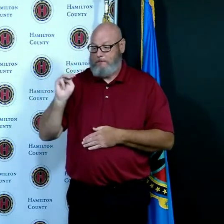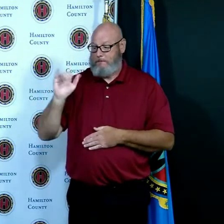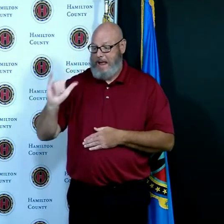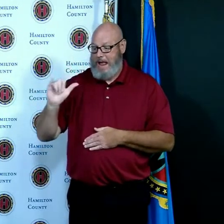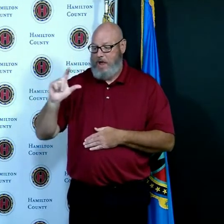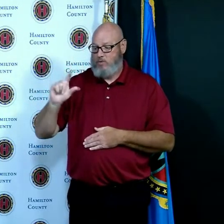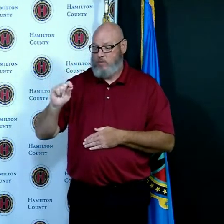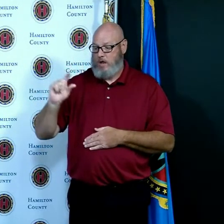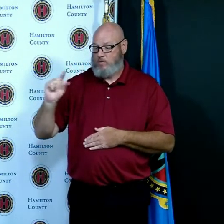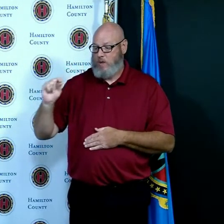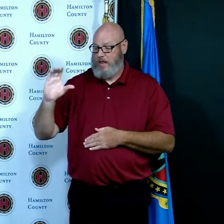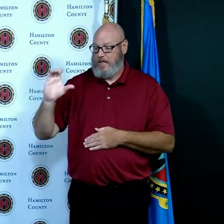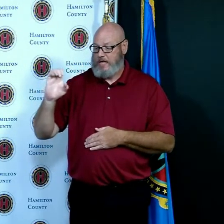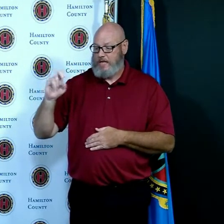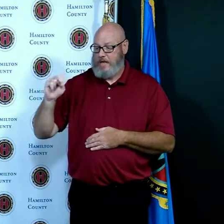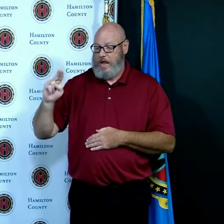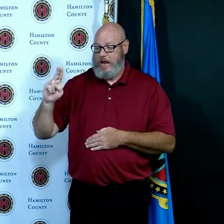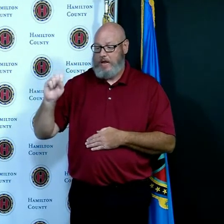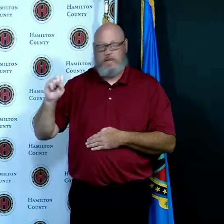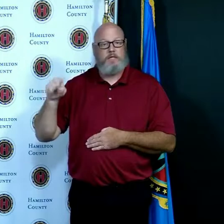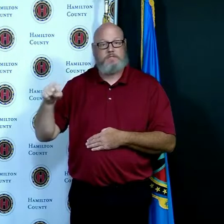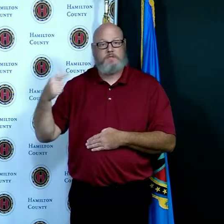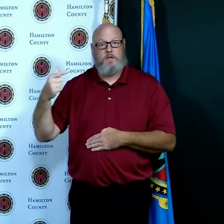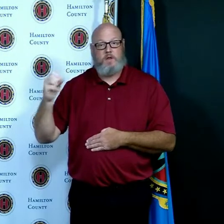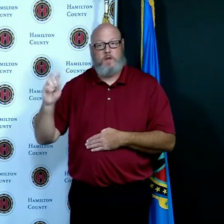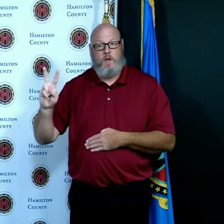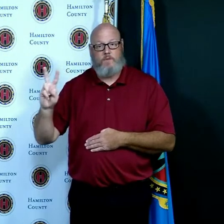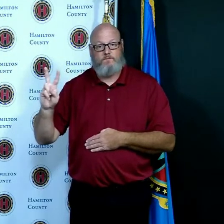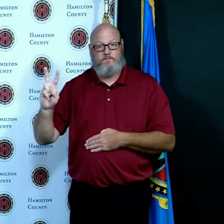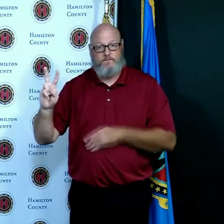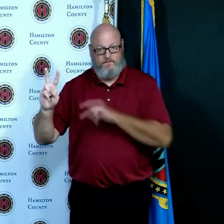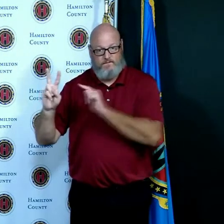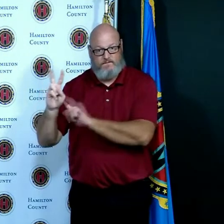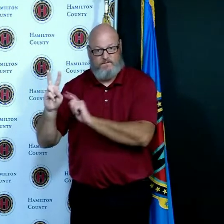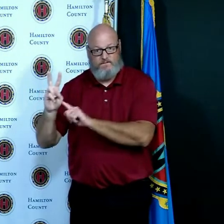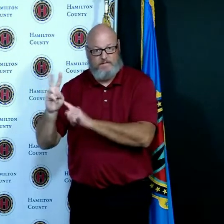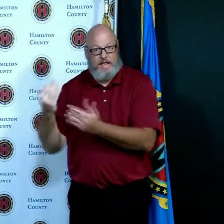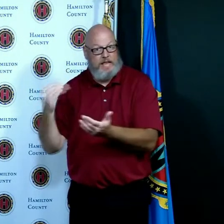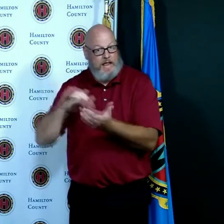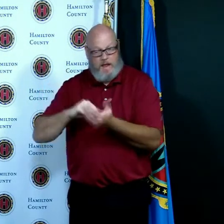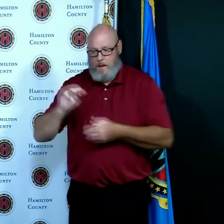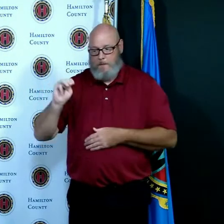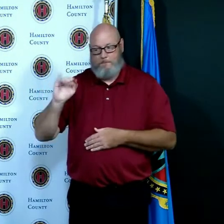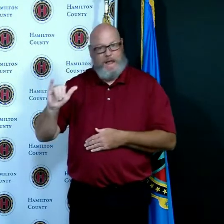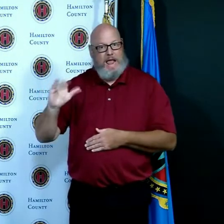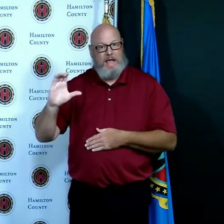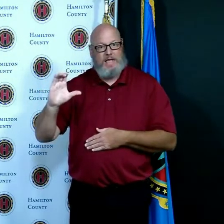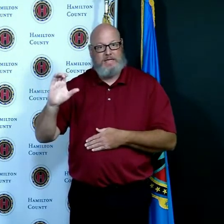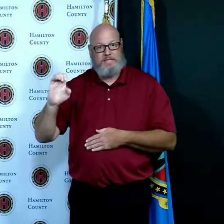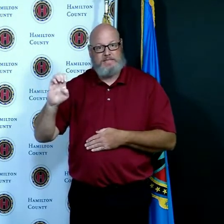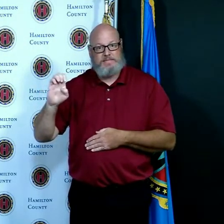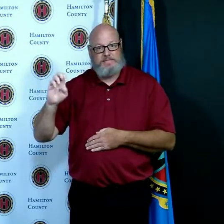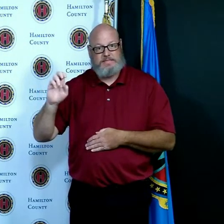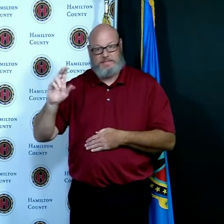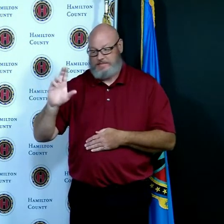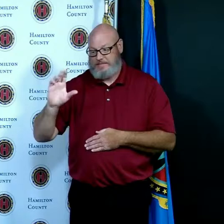unless you have a lot of children it'll take six minutes so please get on there and fill out your census ford we need